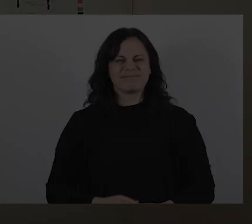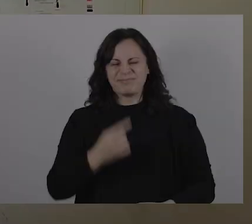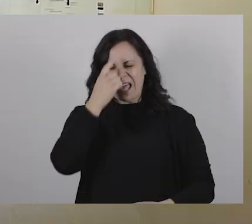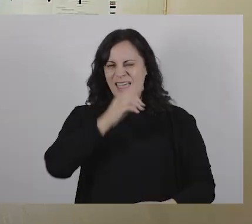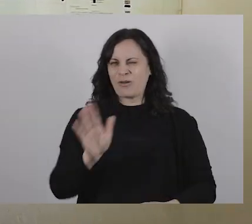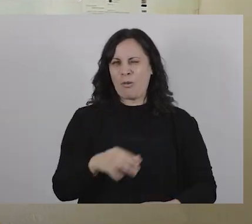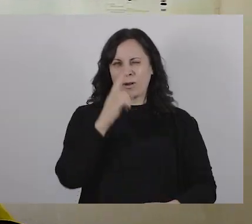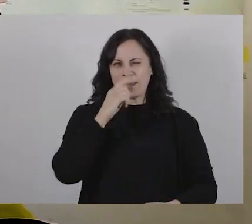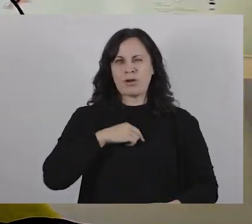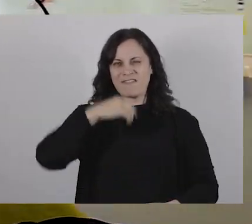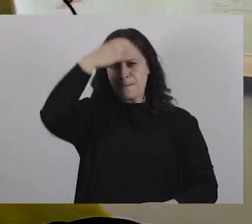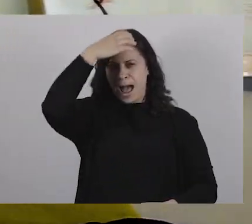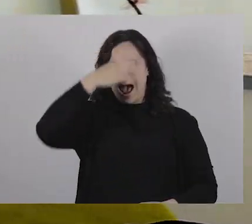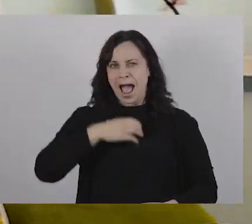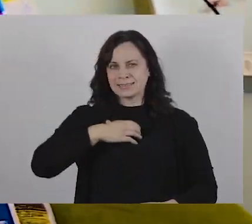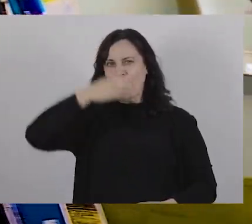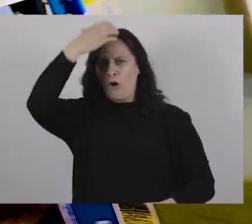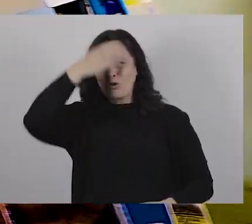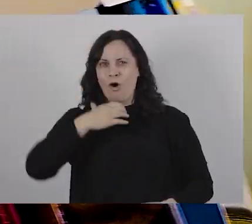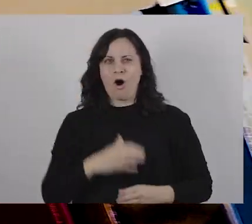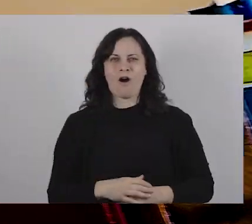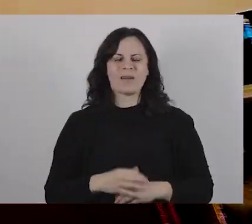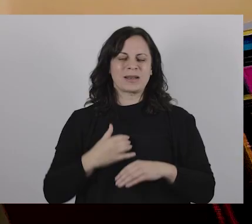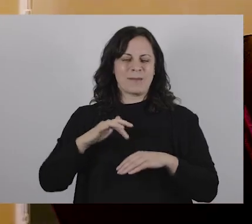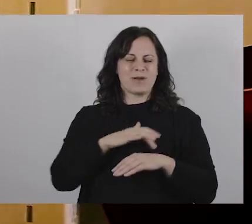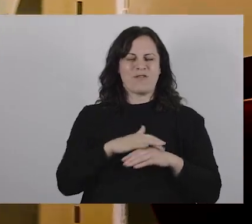I think we're all wearing masks. We're all performing for each other, aren't we?